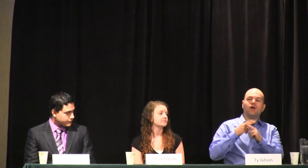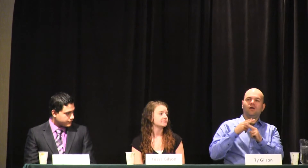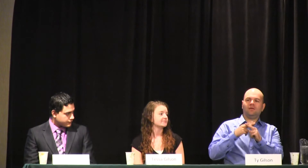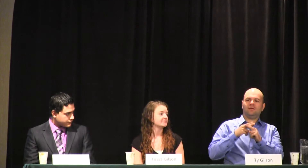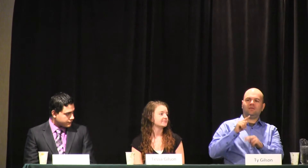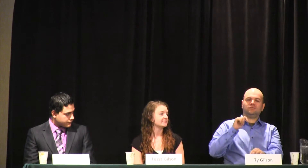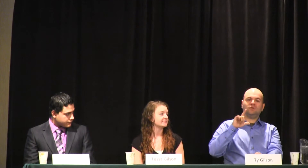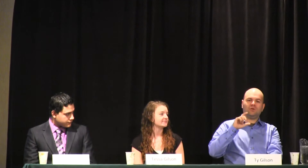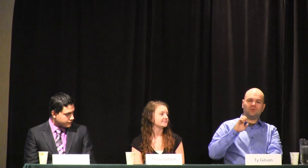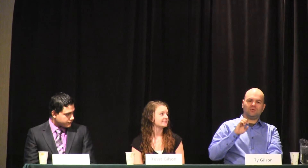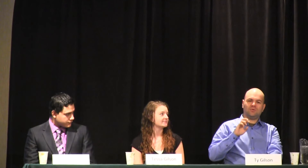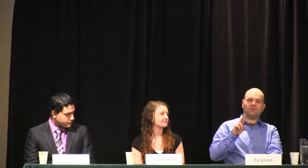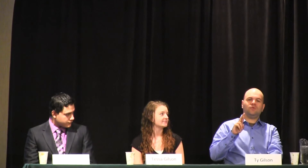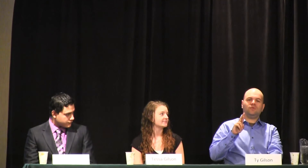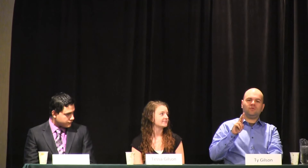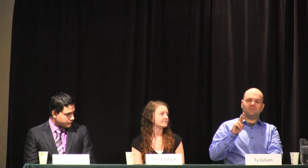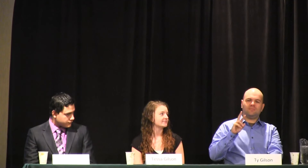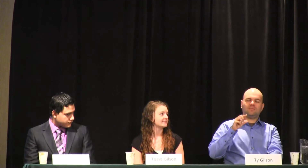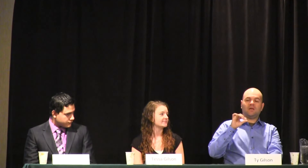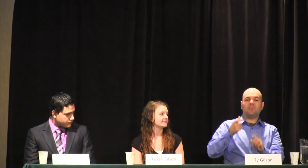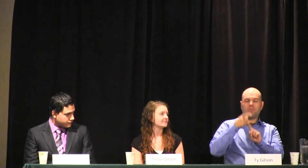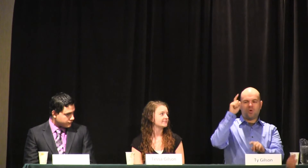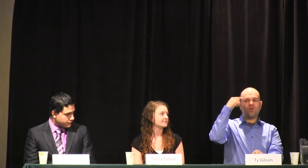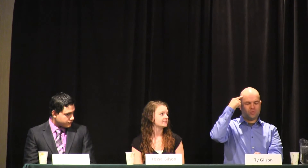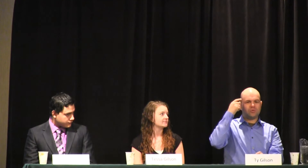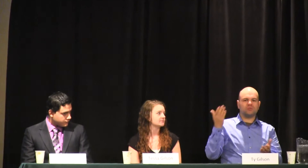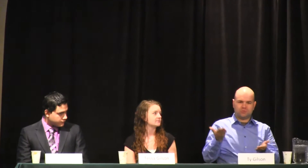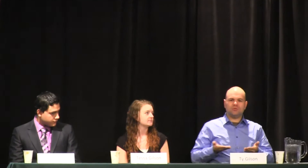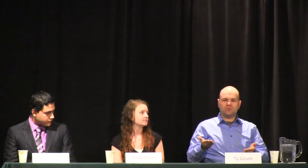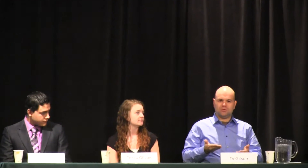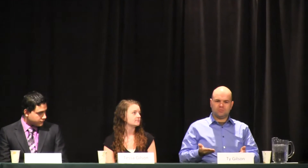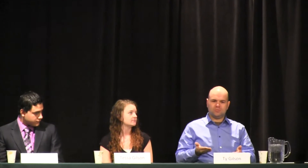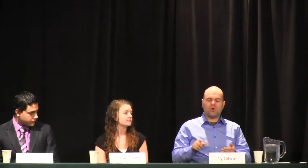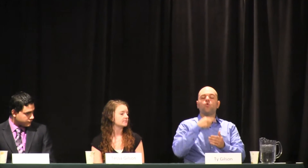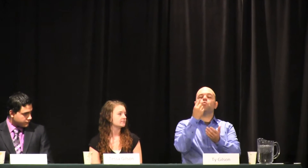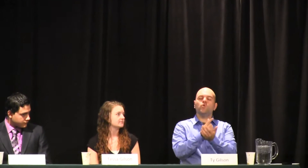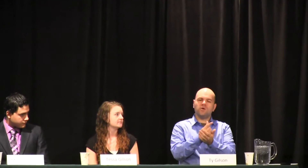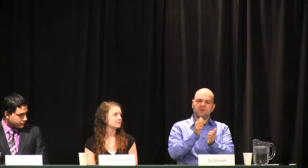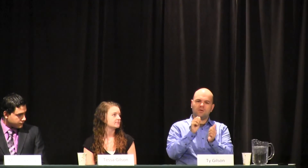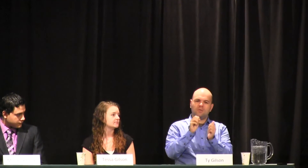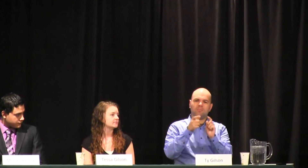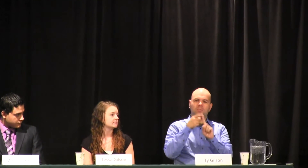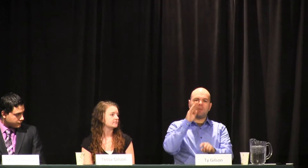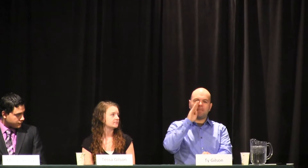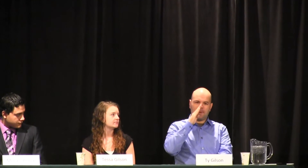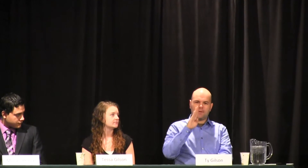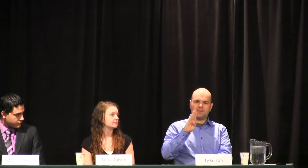Ty: And I'm Ty. And I'm also from the area here in Brainerd.